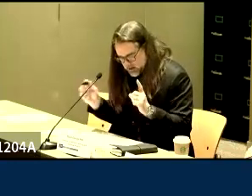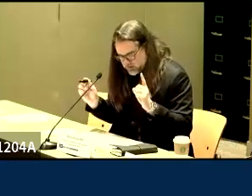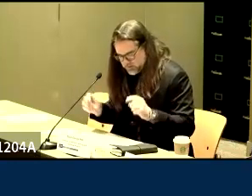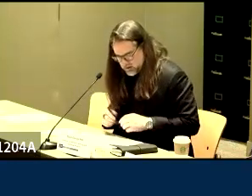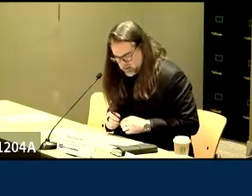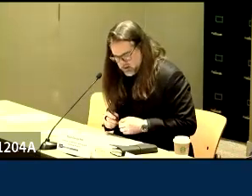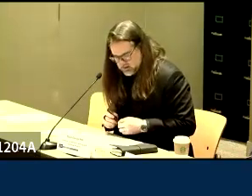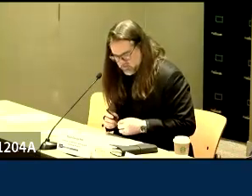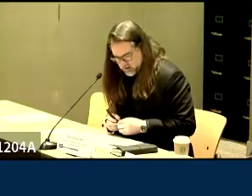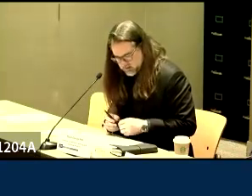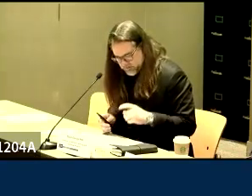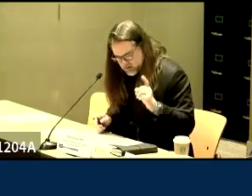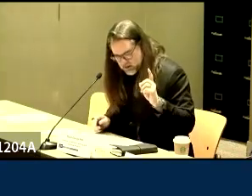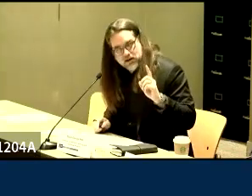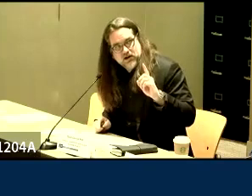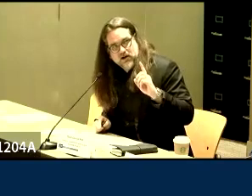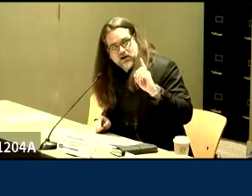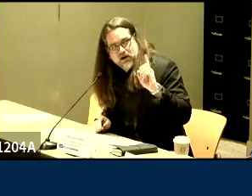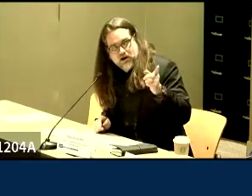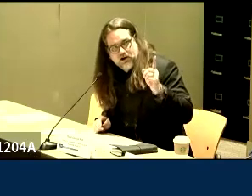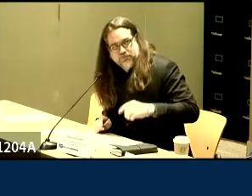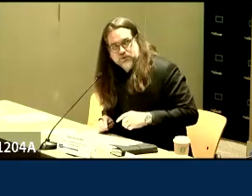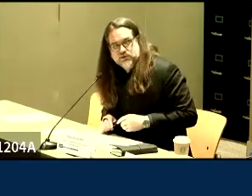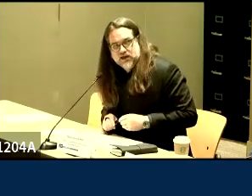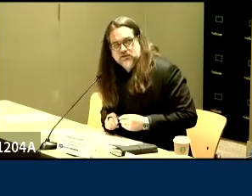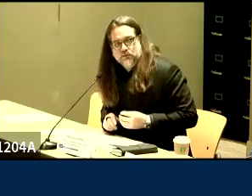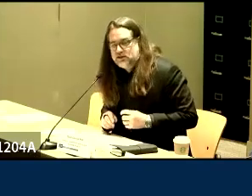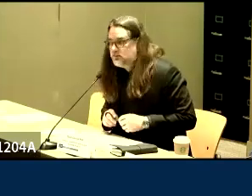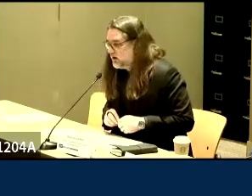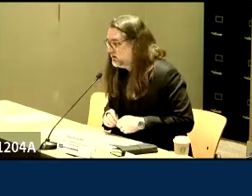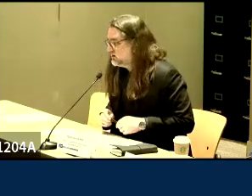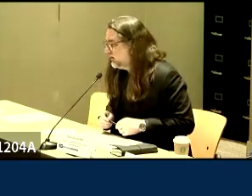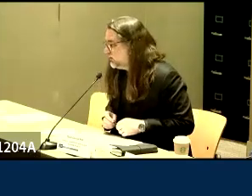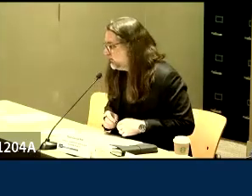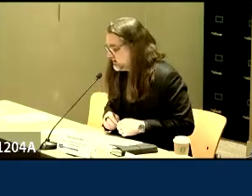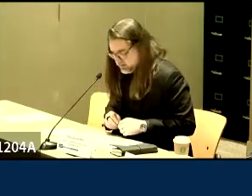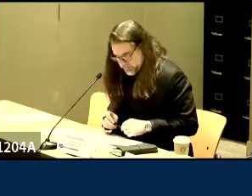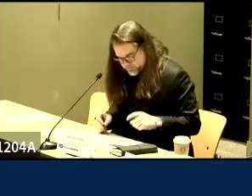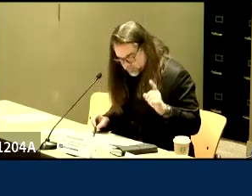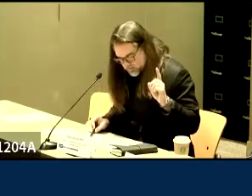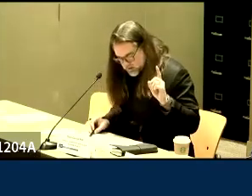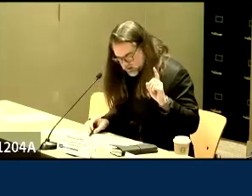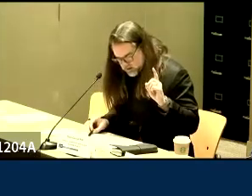That was a nice advance. FluSight influenza modeling is another advance.